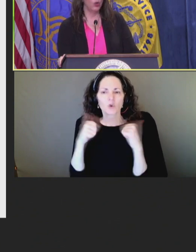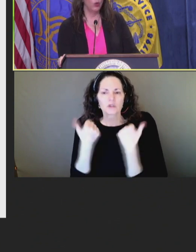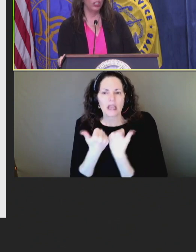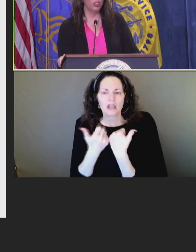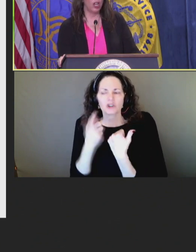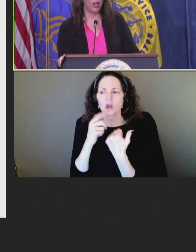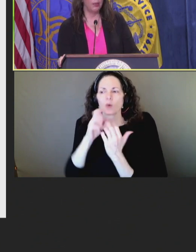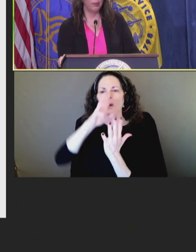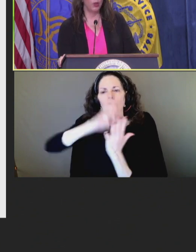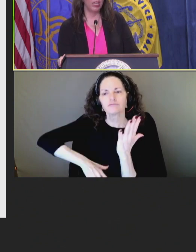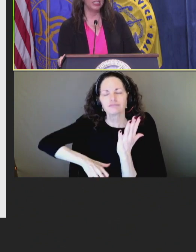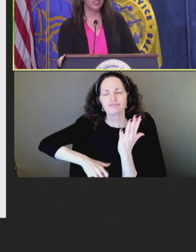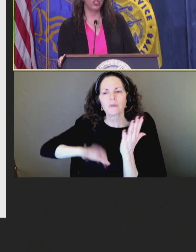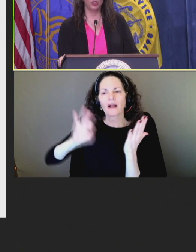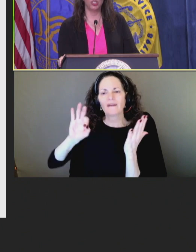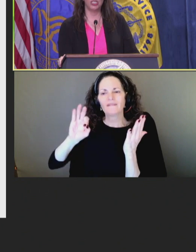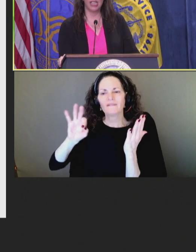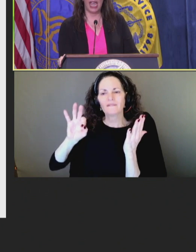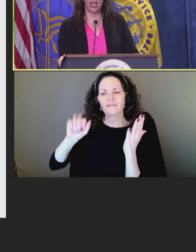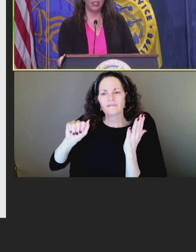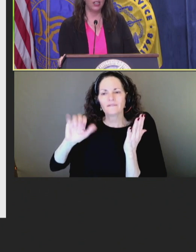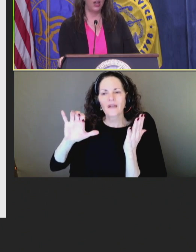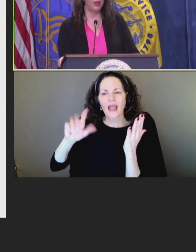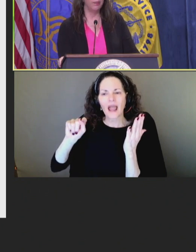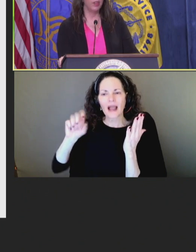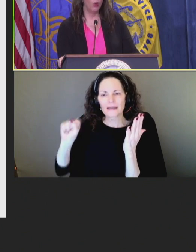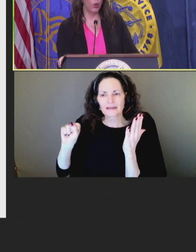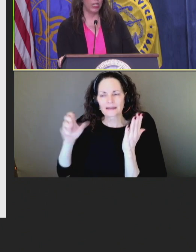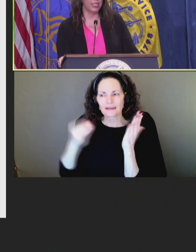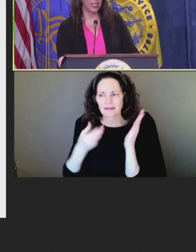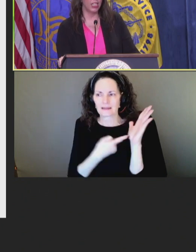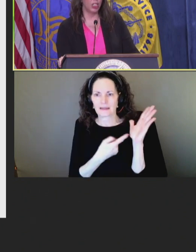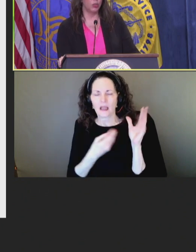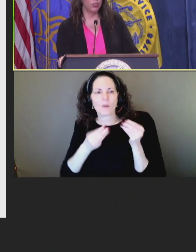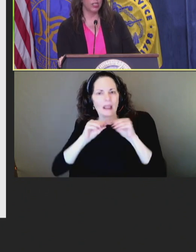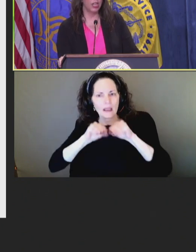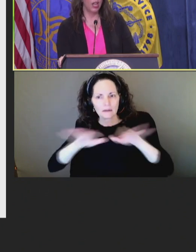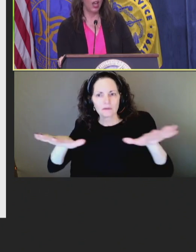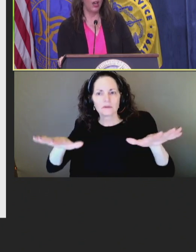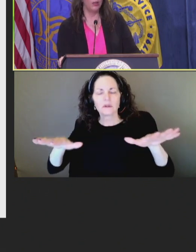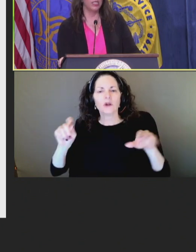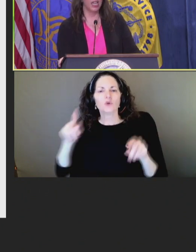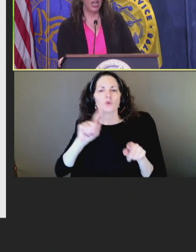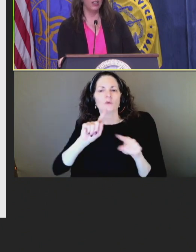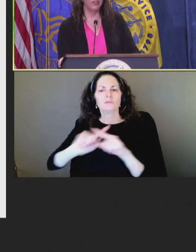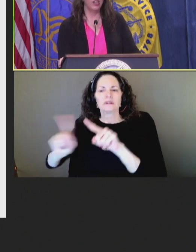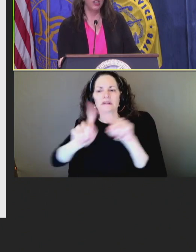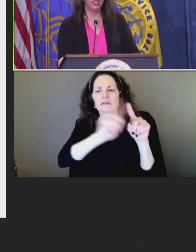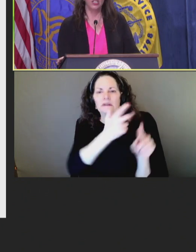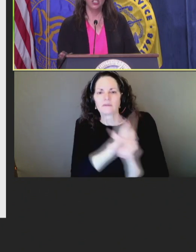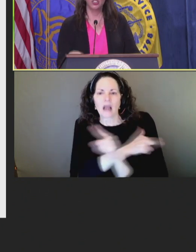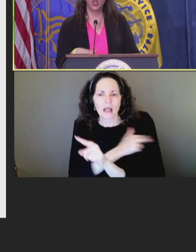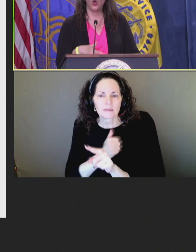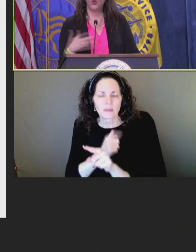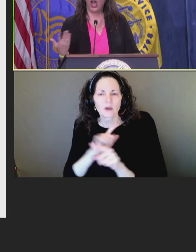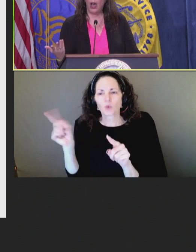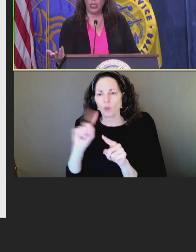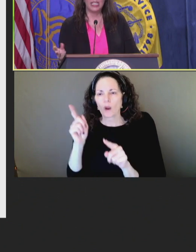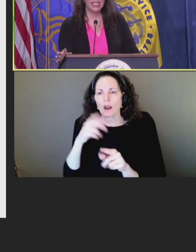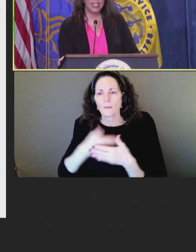which birthing institutions and awardees can use to kind of show how easy it is